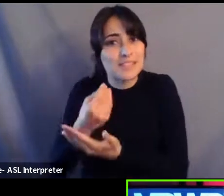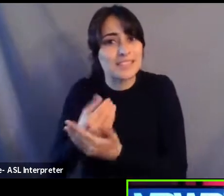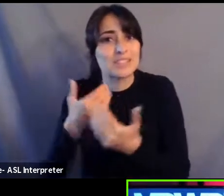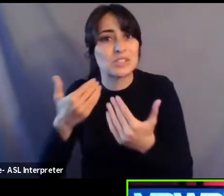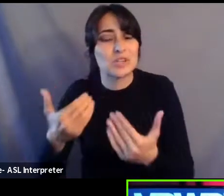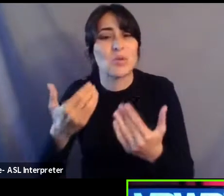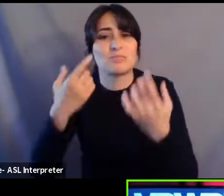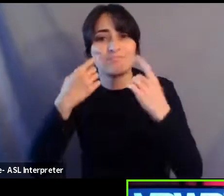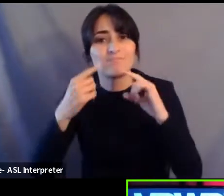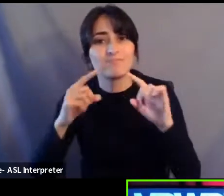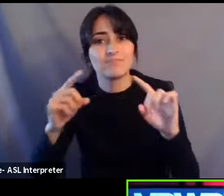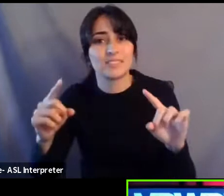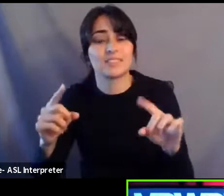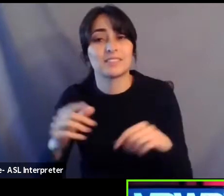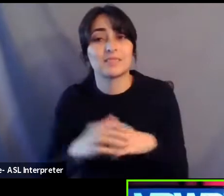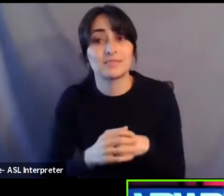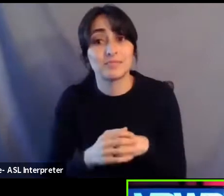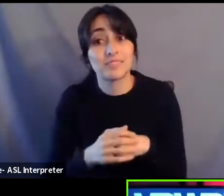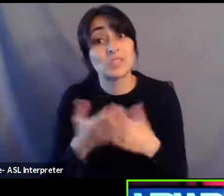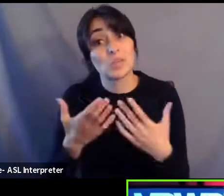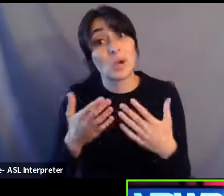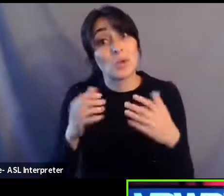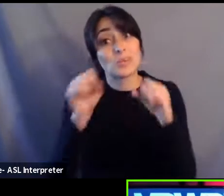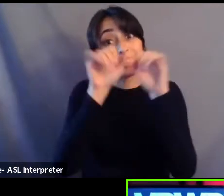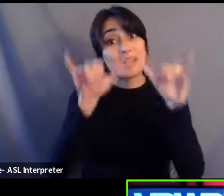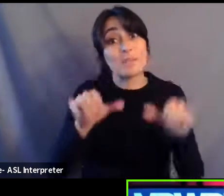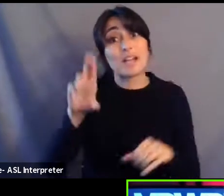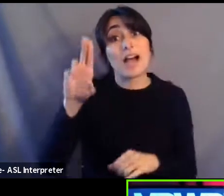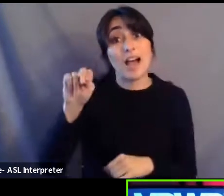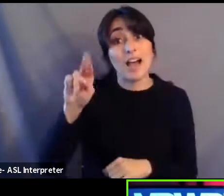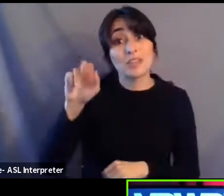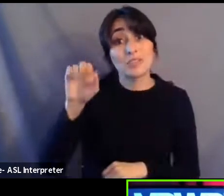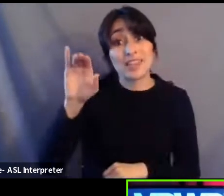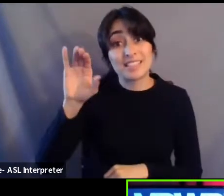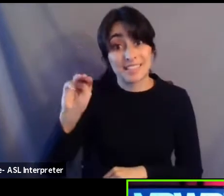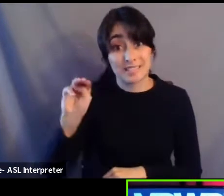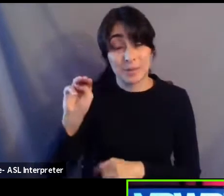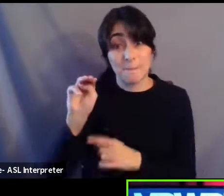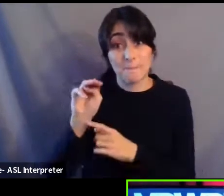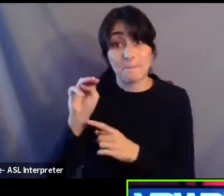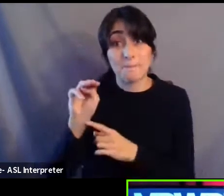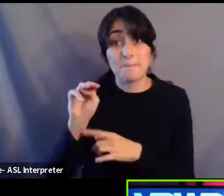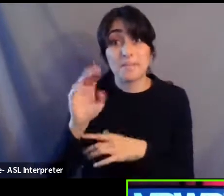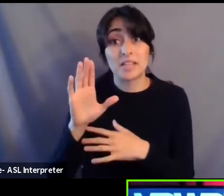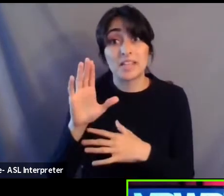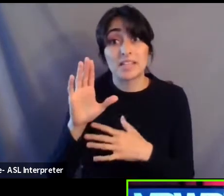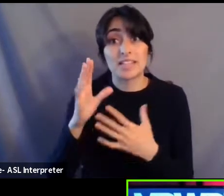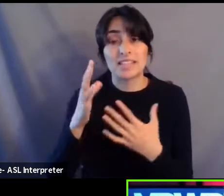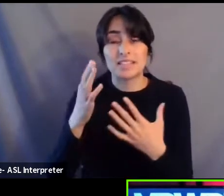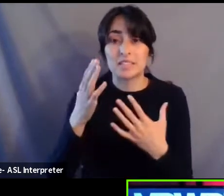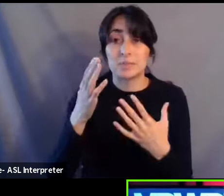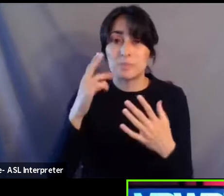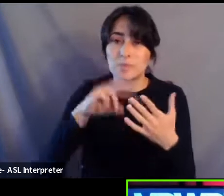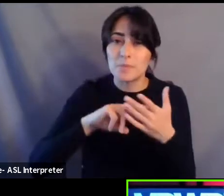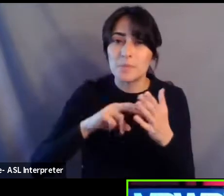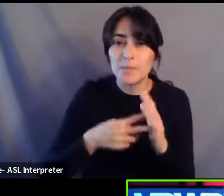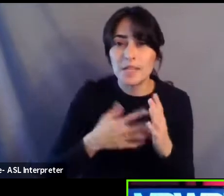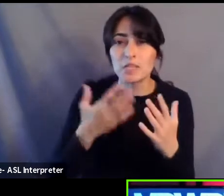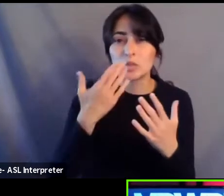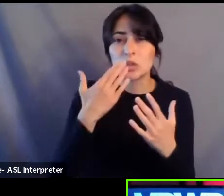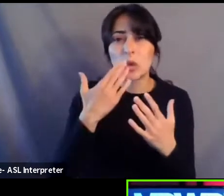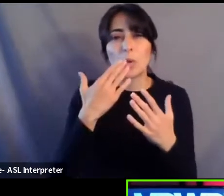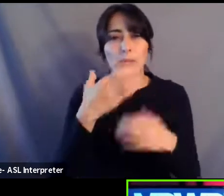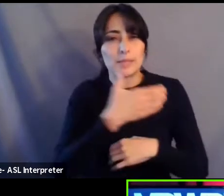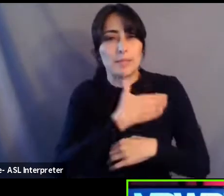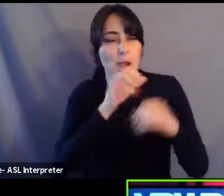We have systemic unracism and that's finding out the truth about these power systems and they need